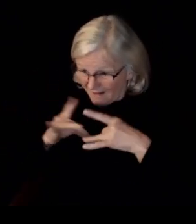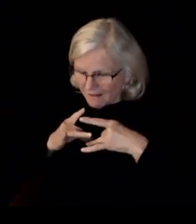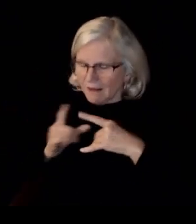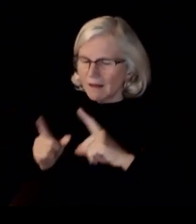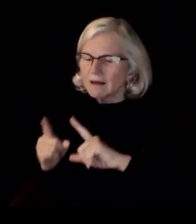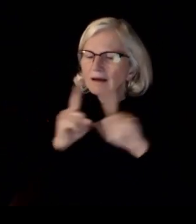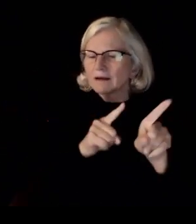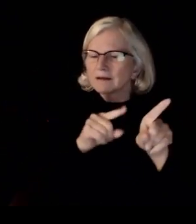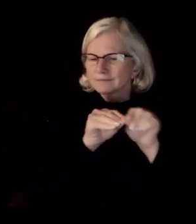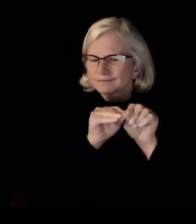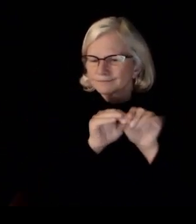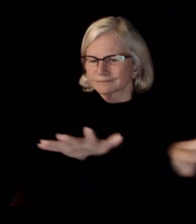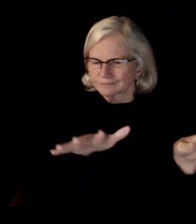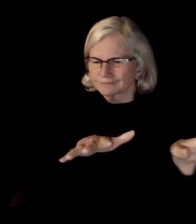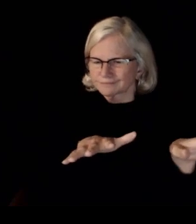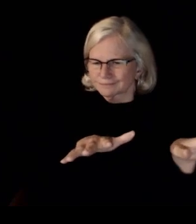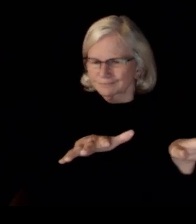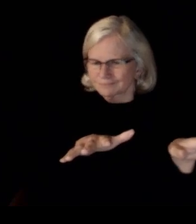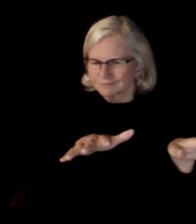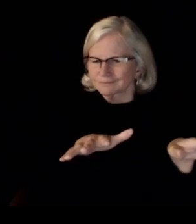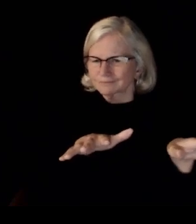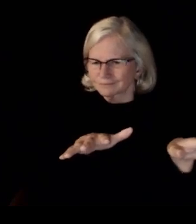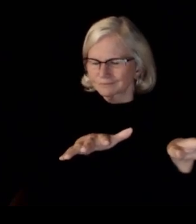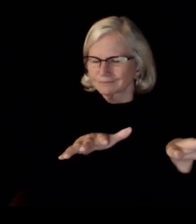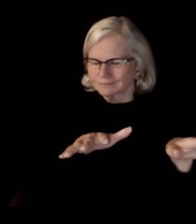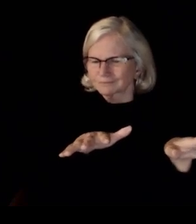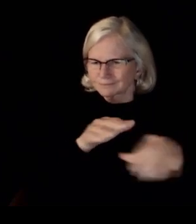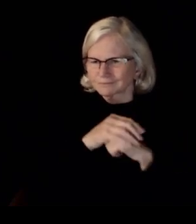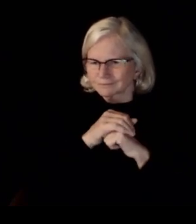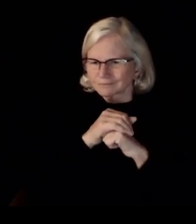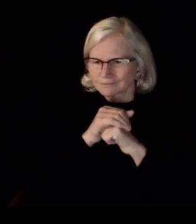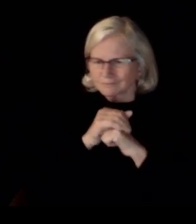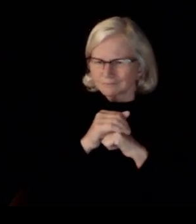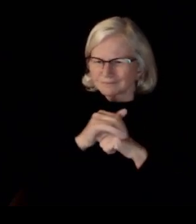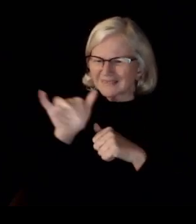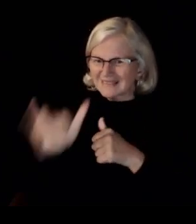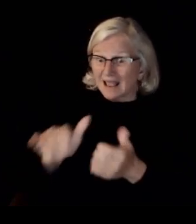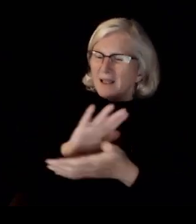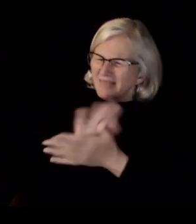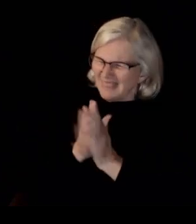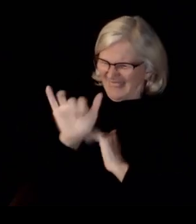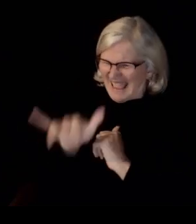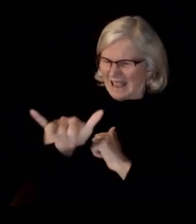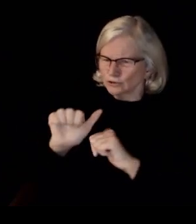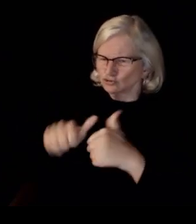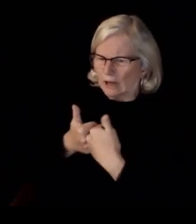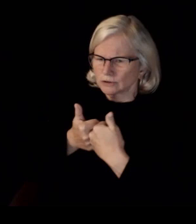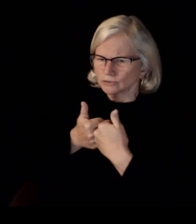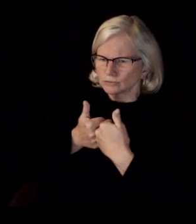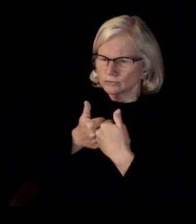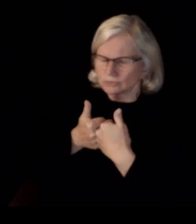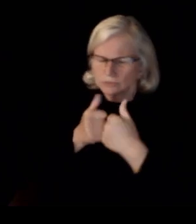and that can be really challenging if the workplace is a child care center or a healthcare